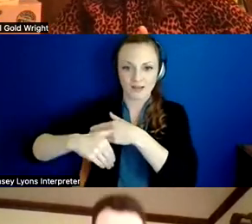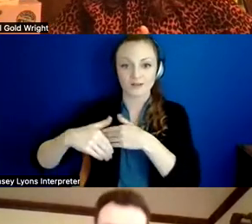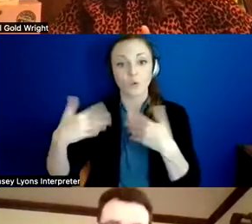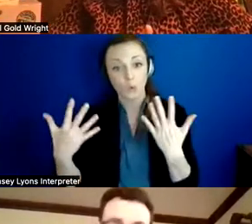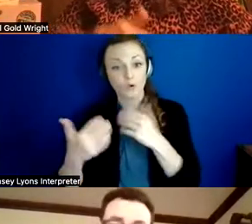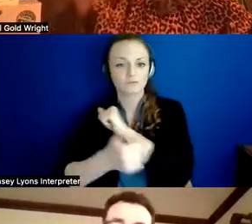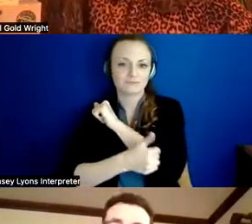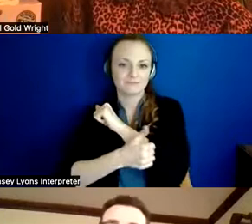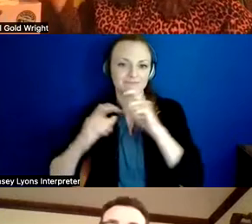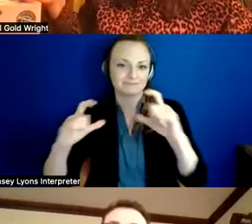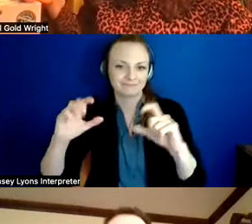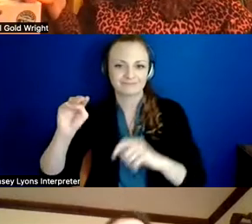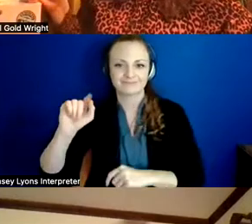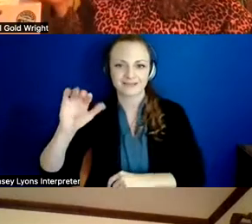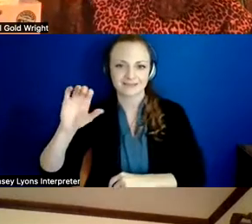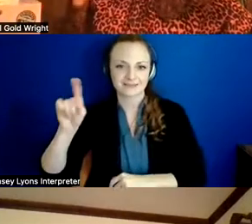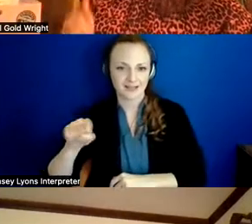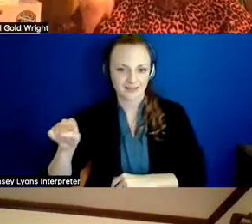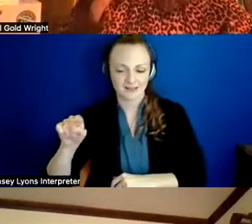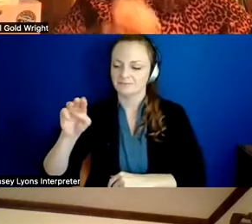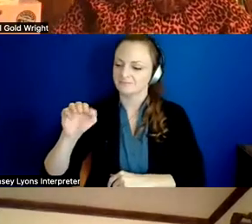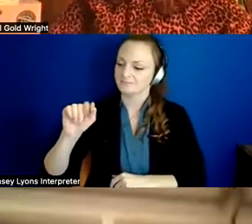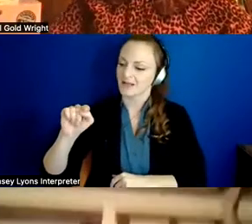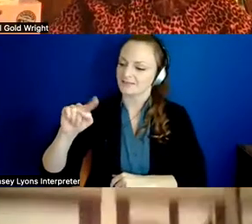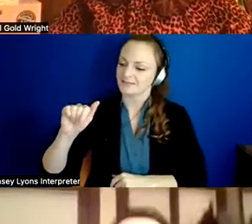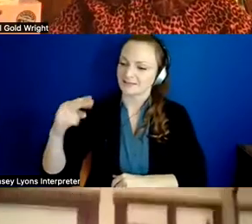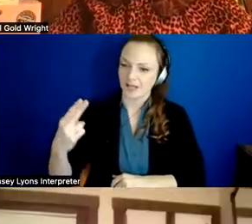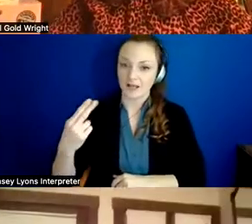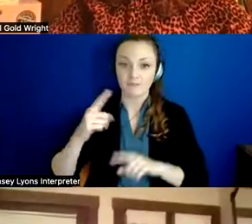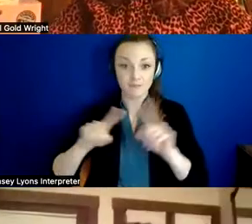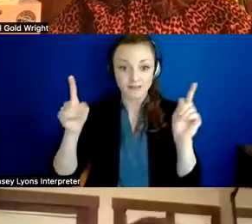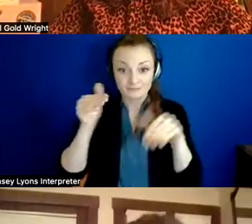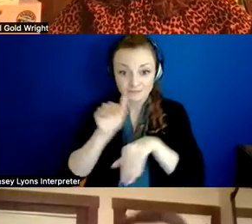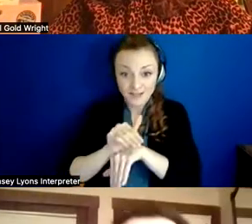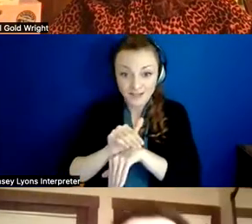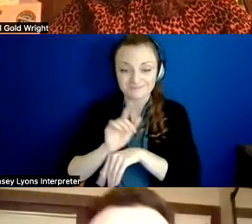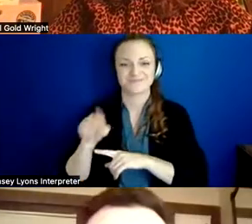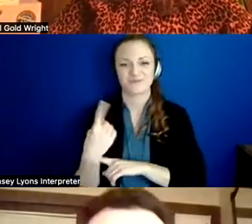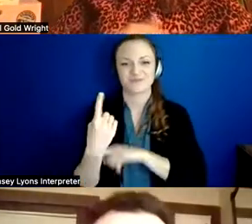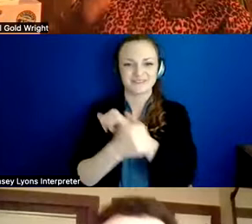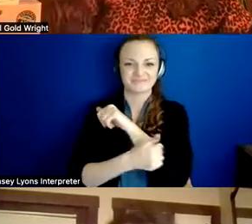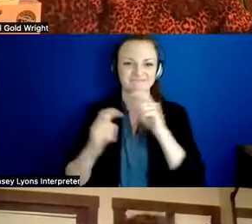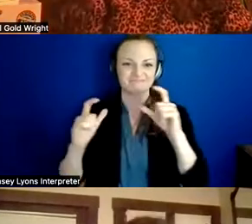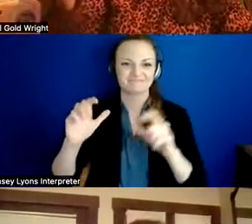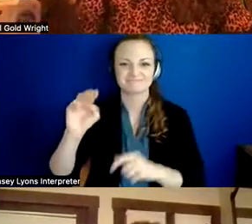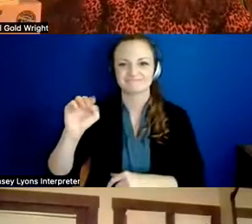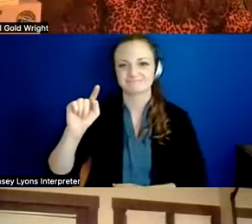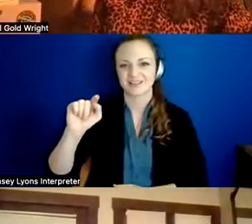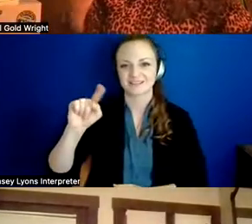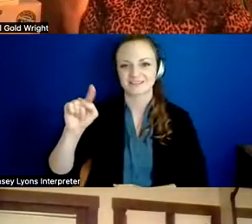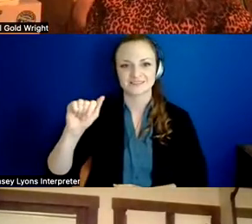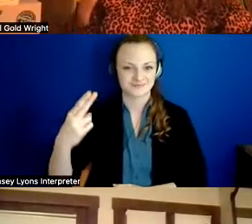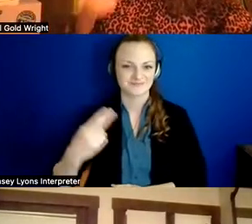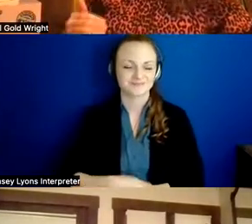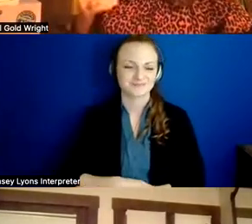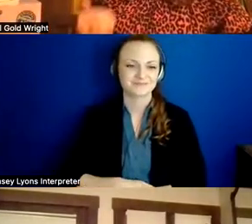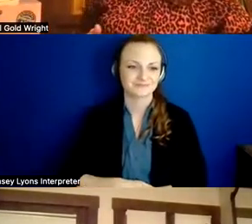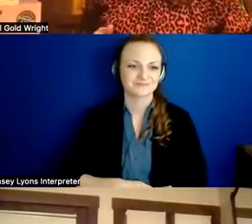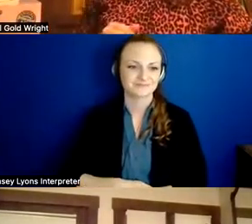19:41:26 But on this night we eat only Masa. Okay, So there are 4 questions that children